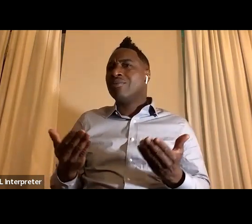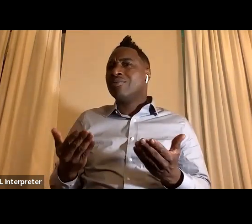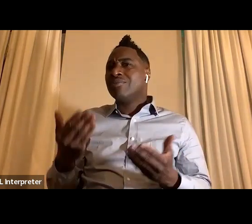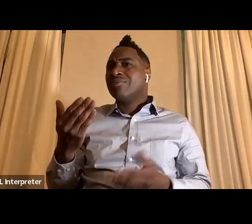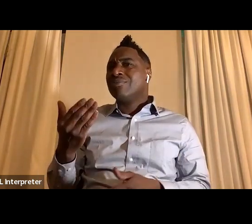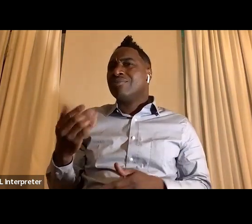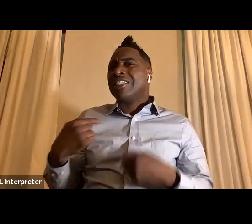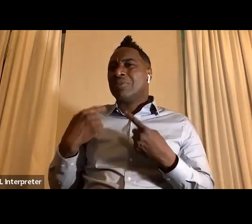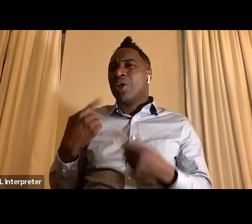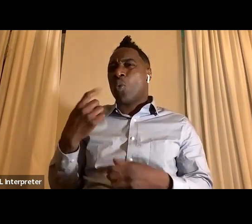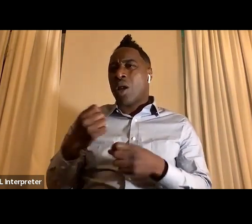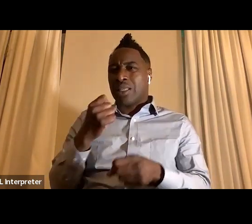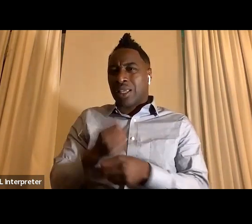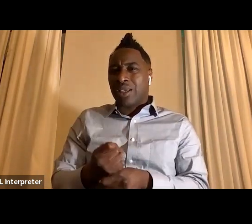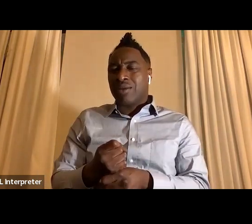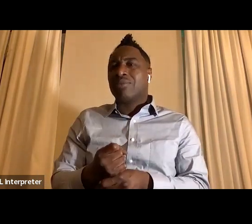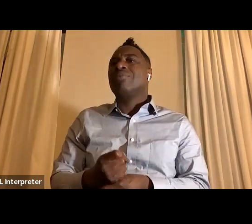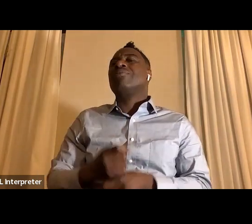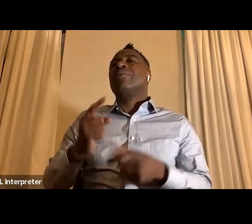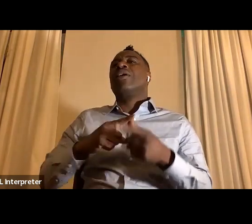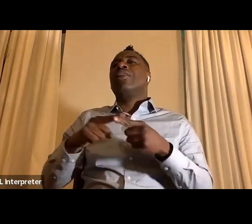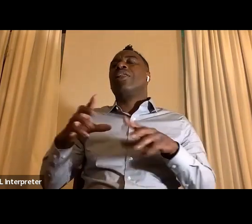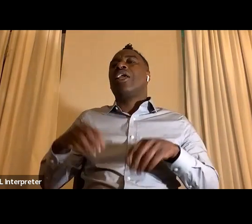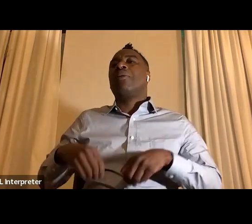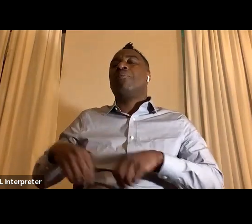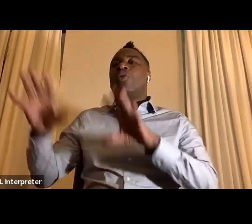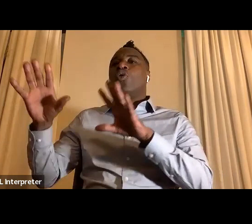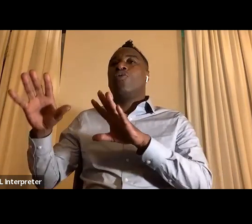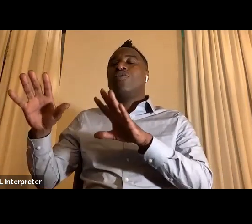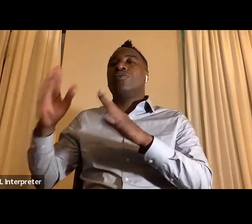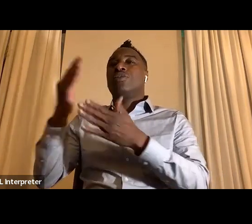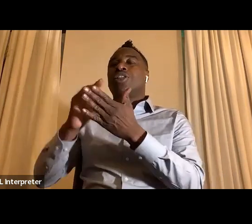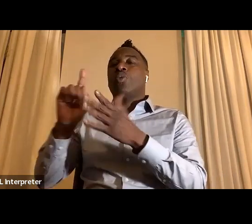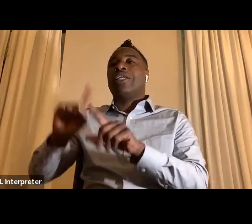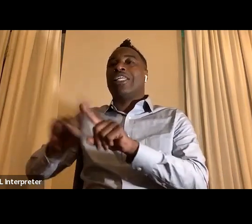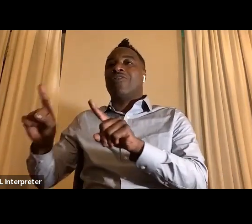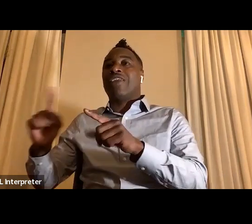and then I moved away for like a couple of months and I moved back. And I live here now still.